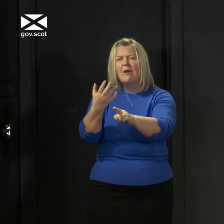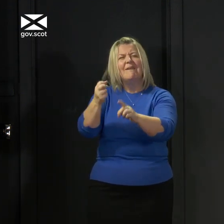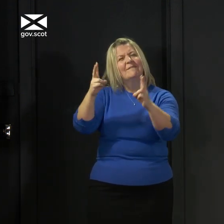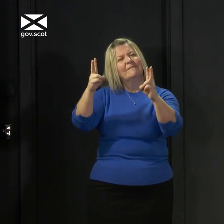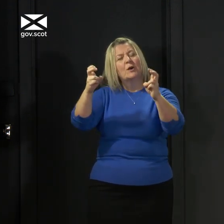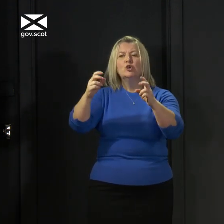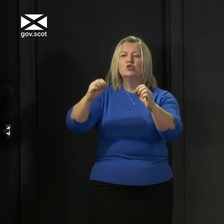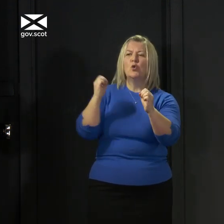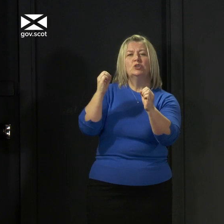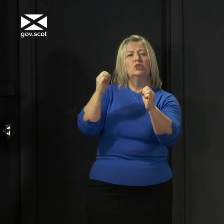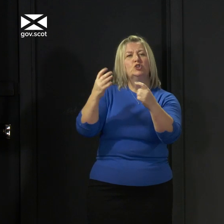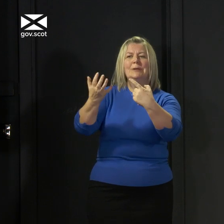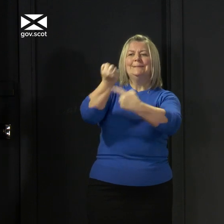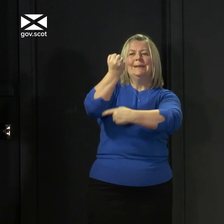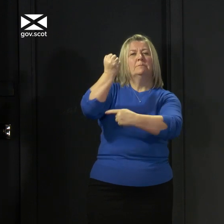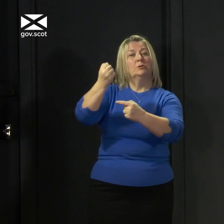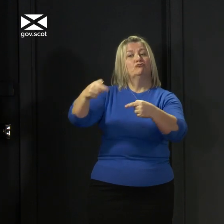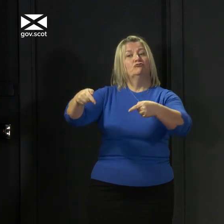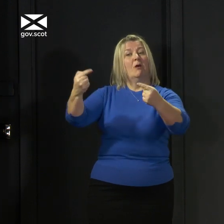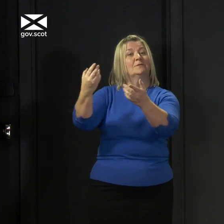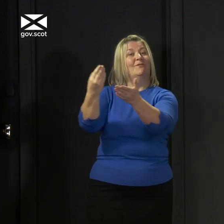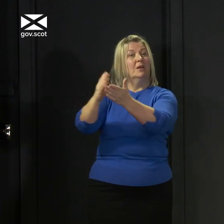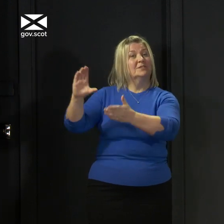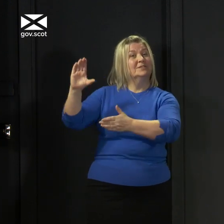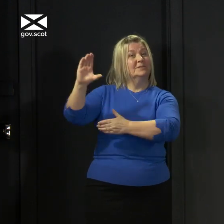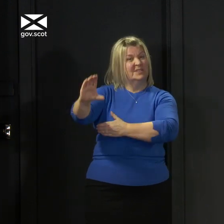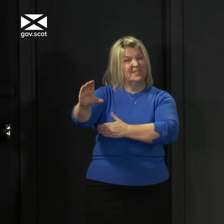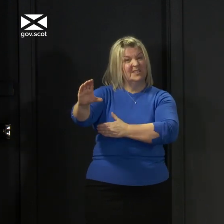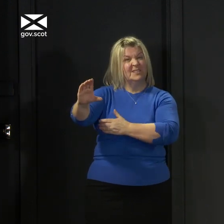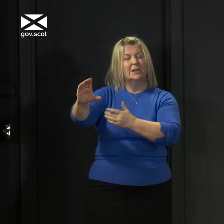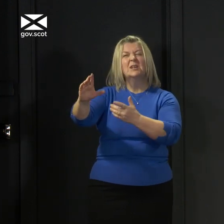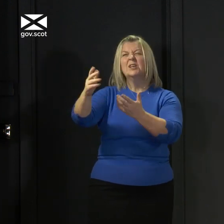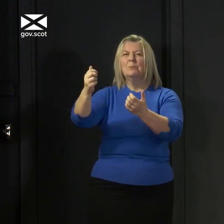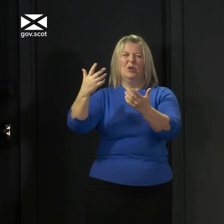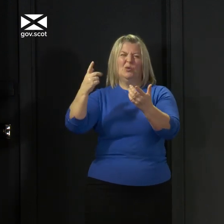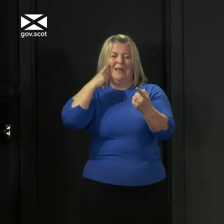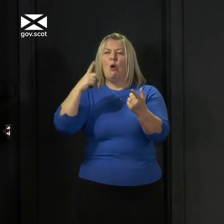make sure that they are helping children and families from more disadvantaged